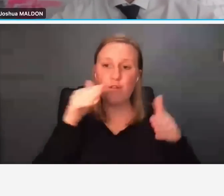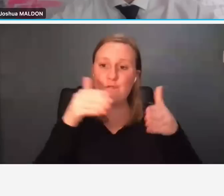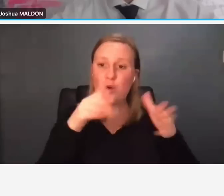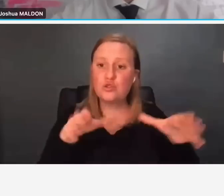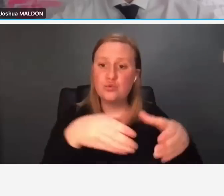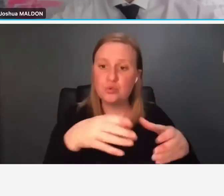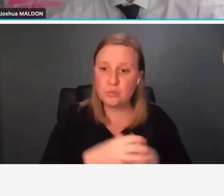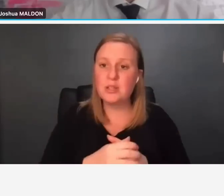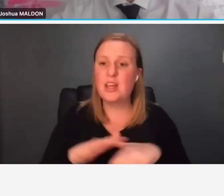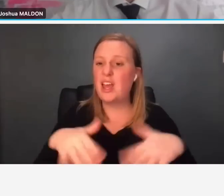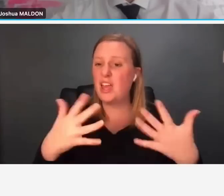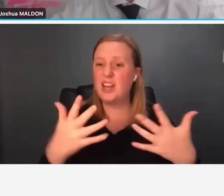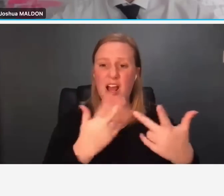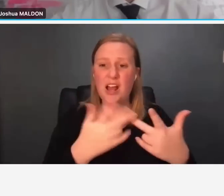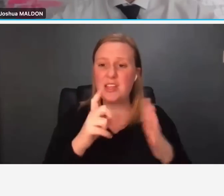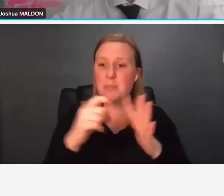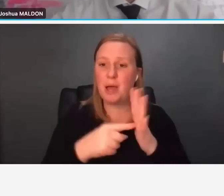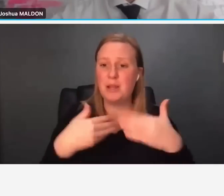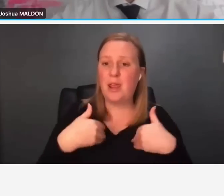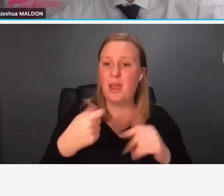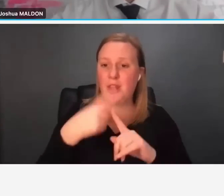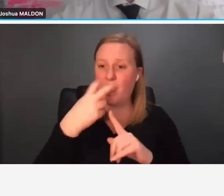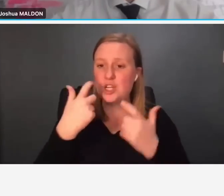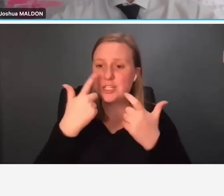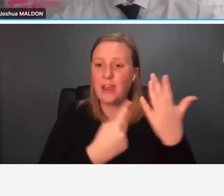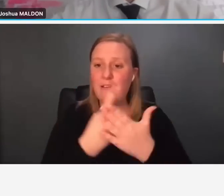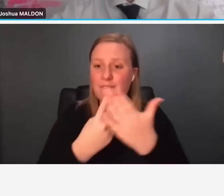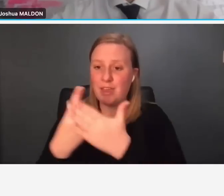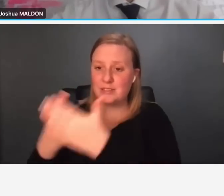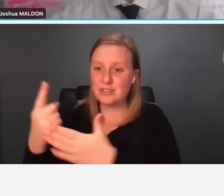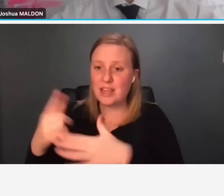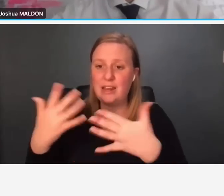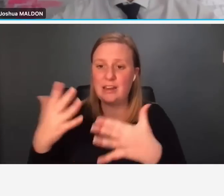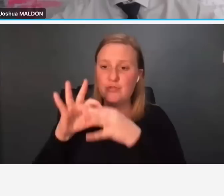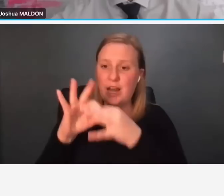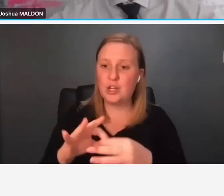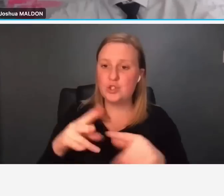will be present and access to notifications related to the launch of the public consultation period.